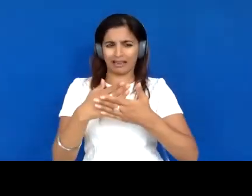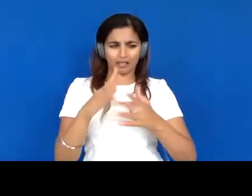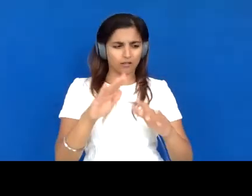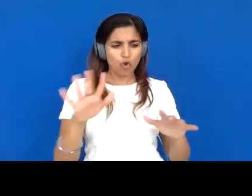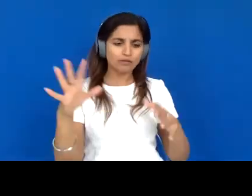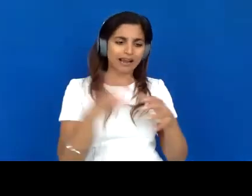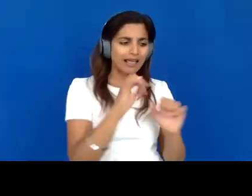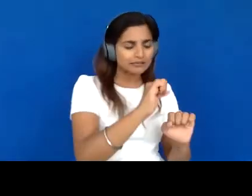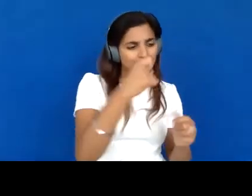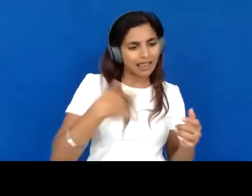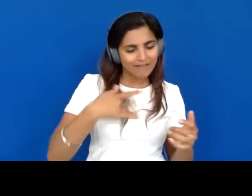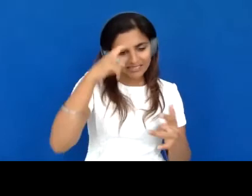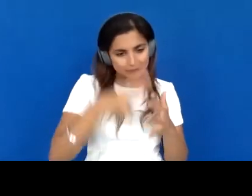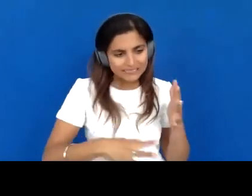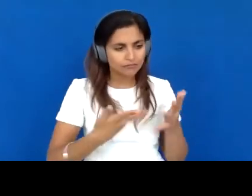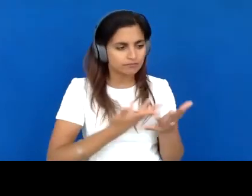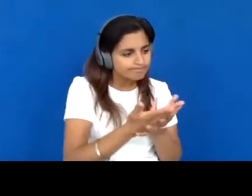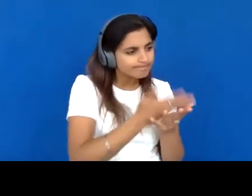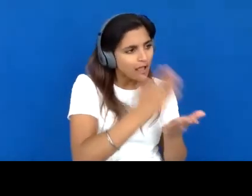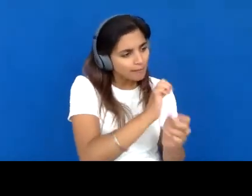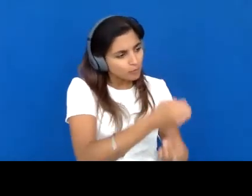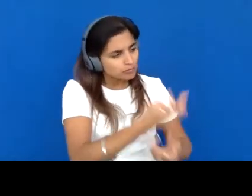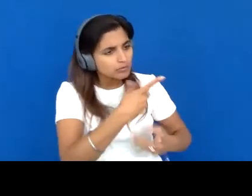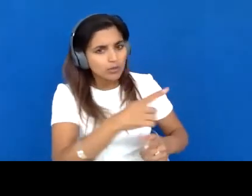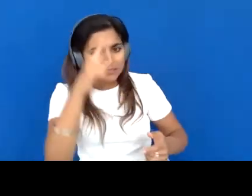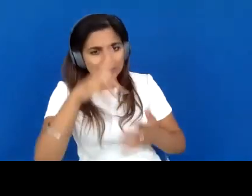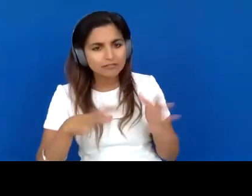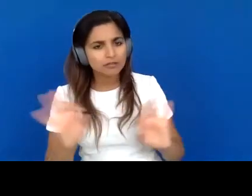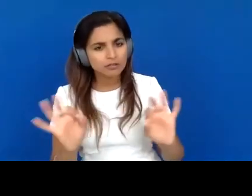impairment and evaded possibilities for thinking of more integrative forms of